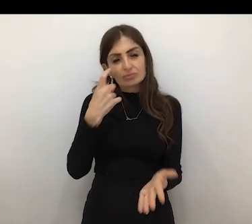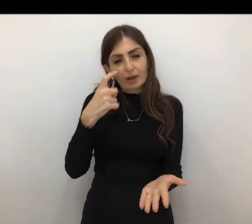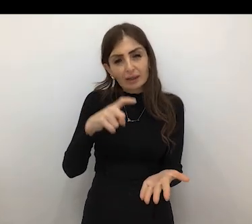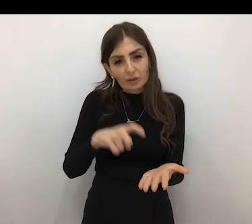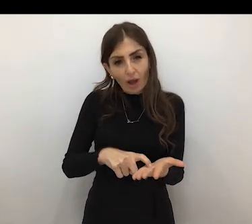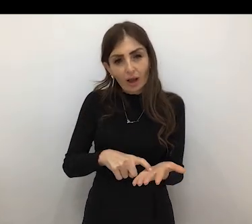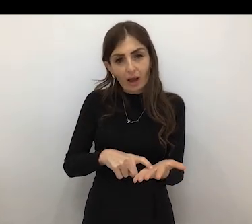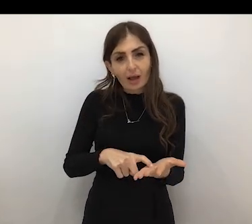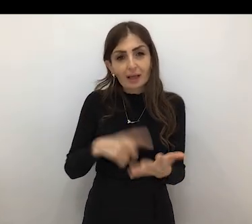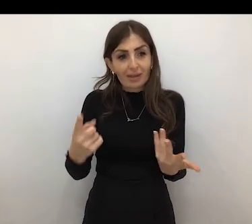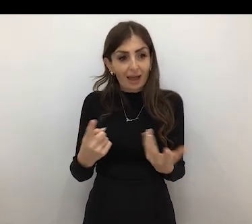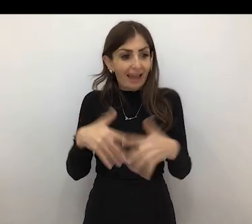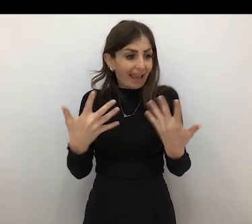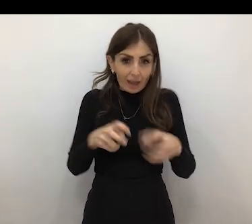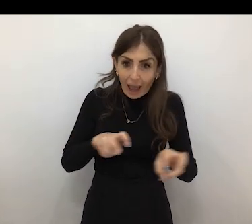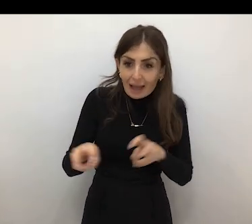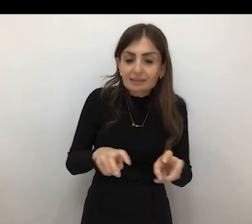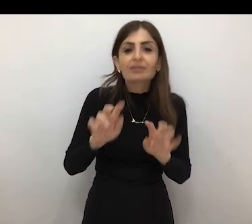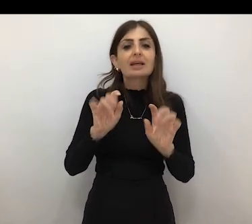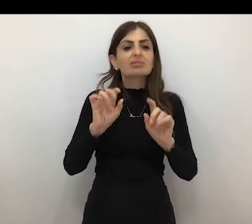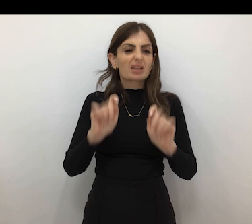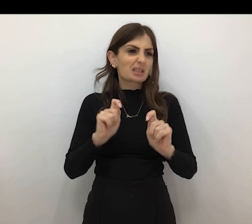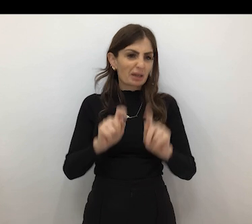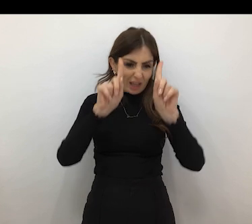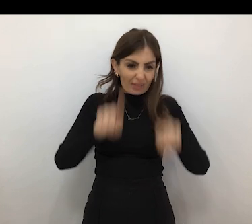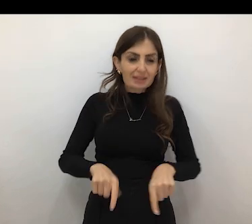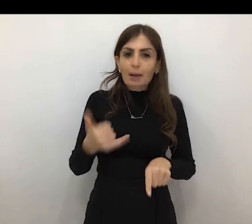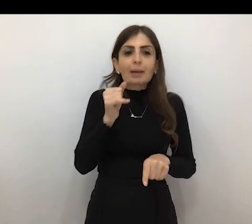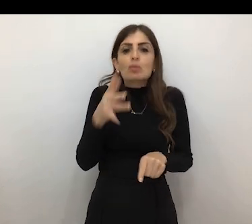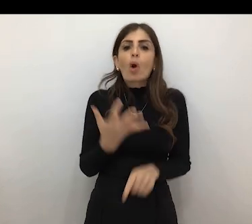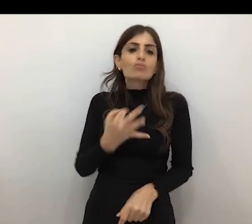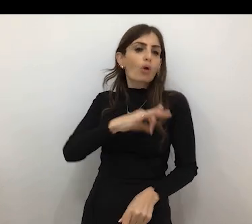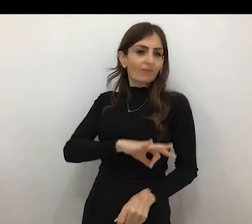the reality that export activity, especially in the early days, may not make a profit,